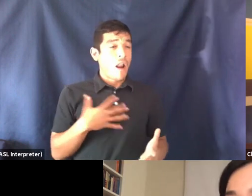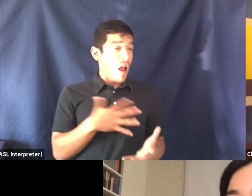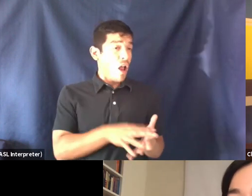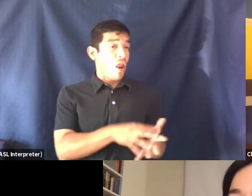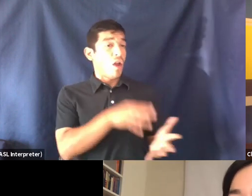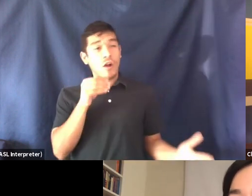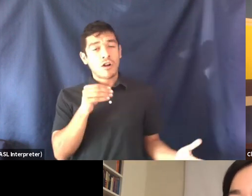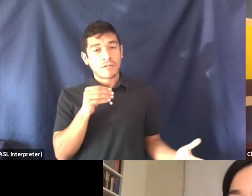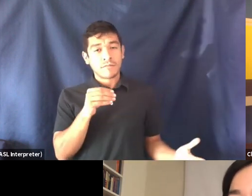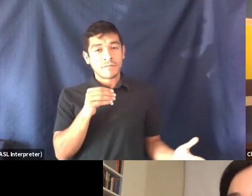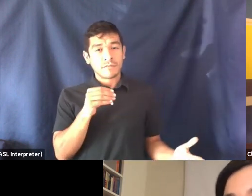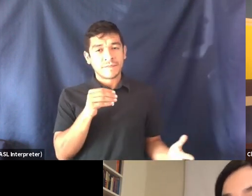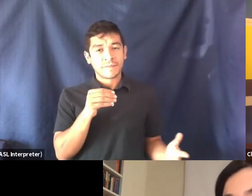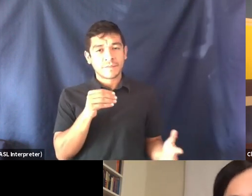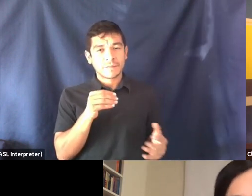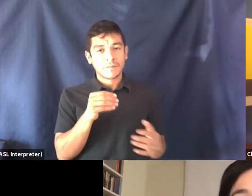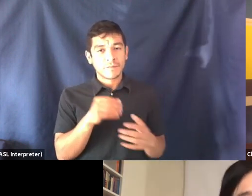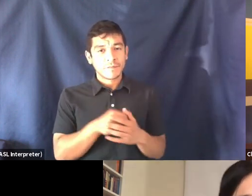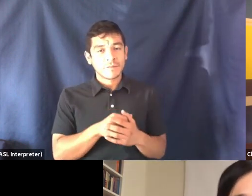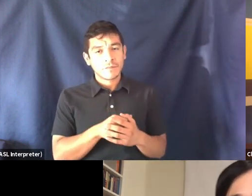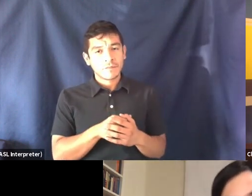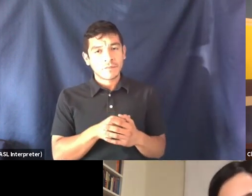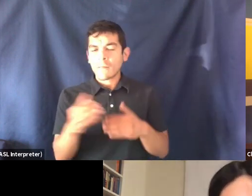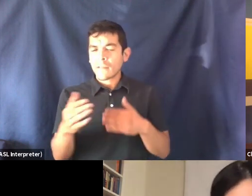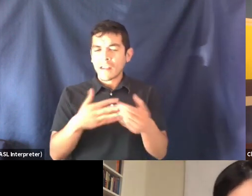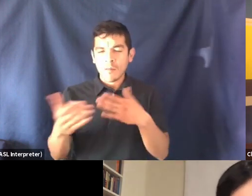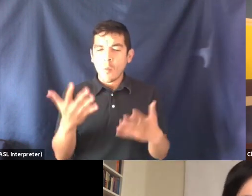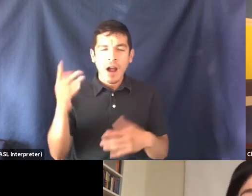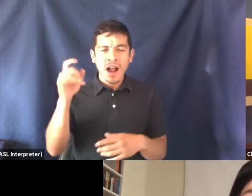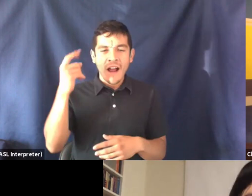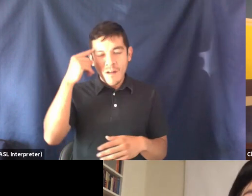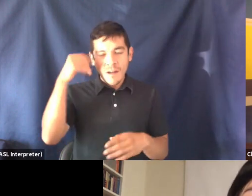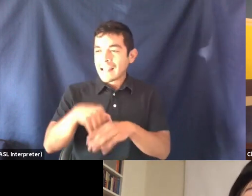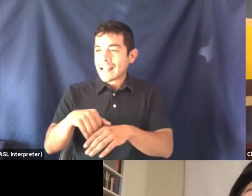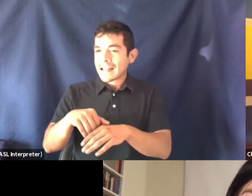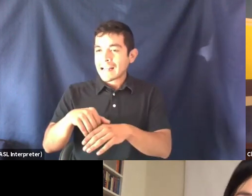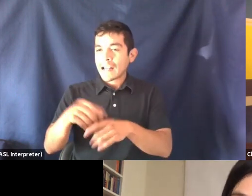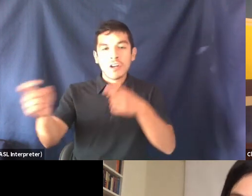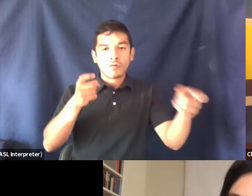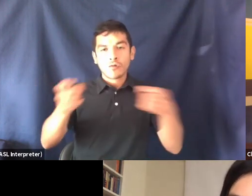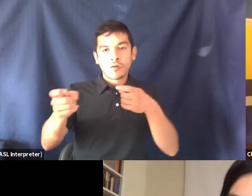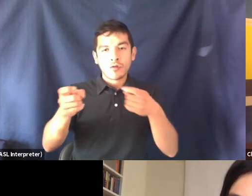regardless of what governments are in power or what the fissures in society are at that point